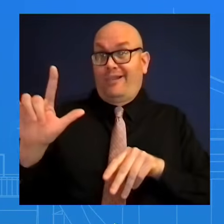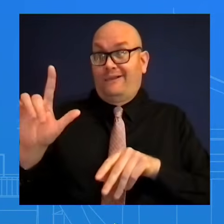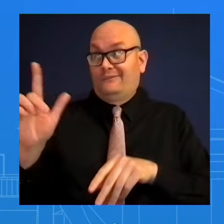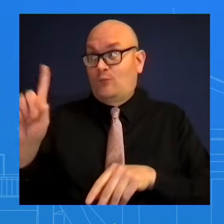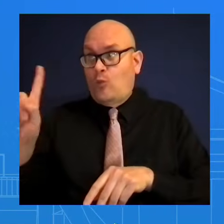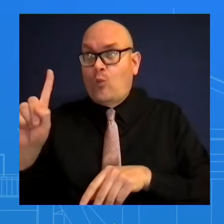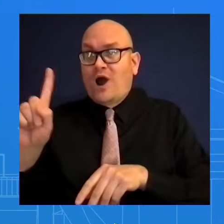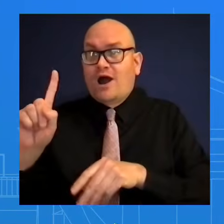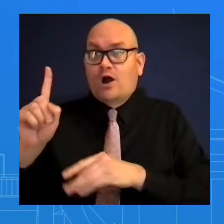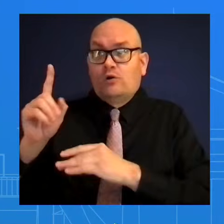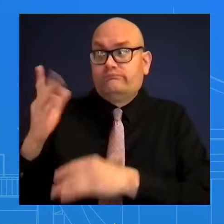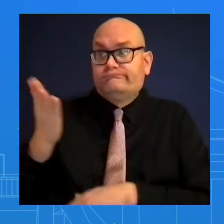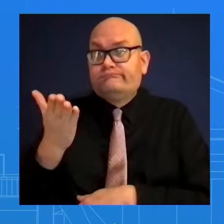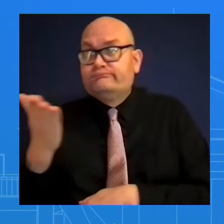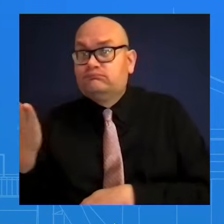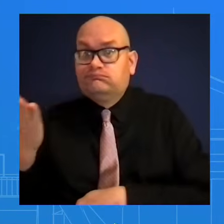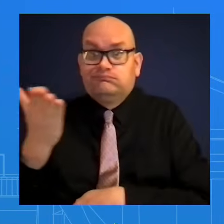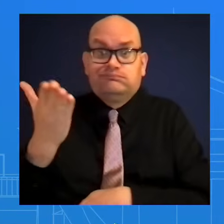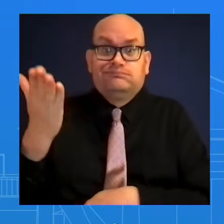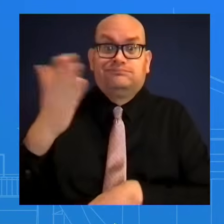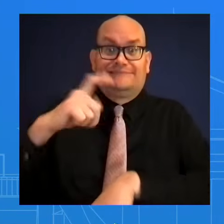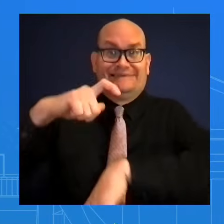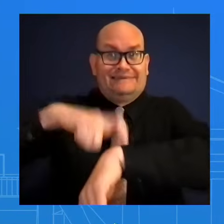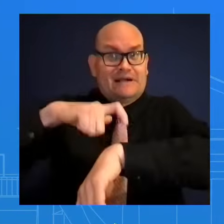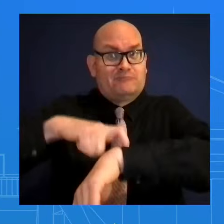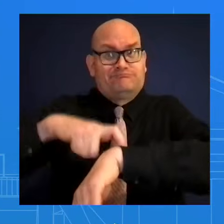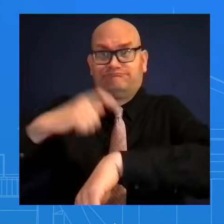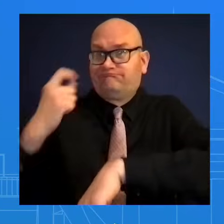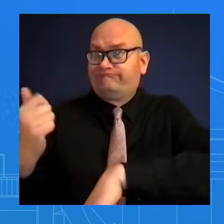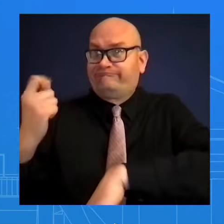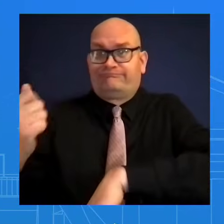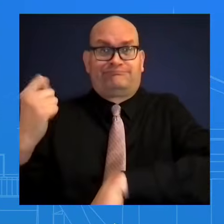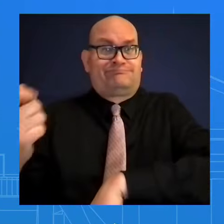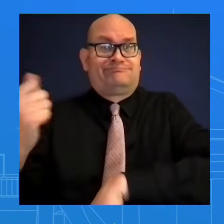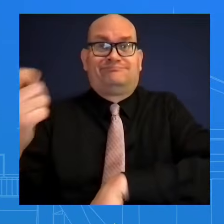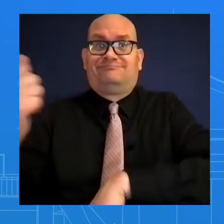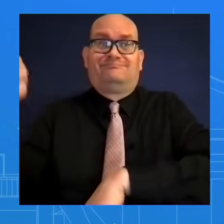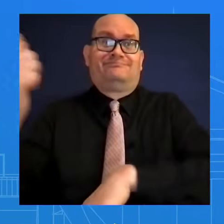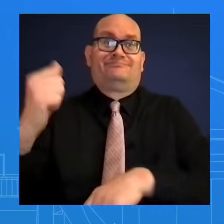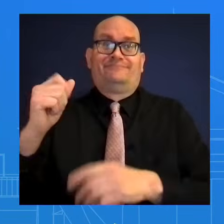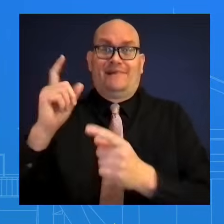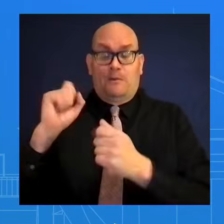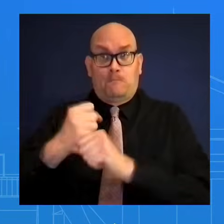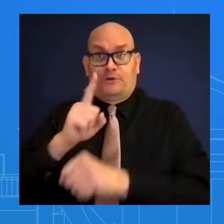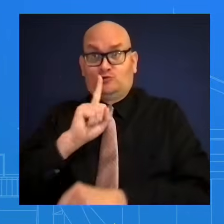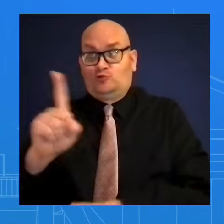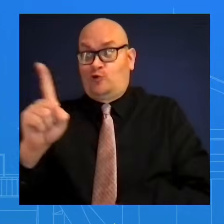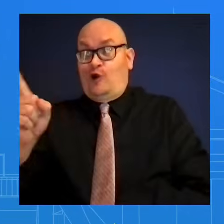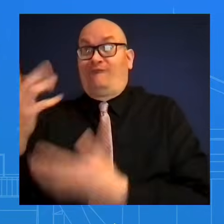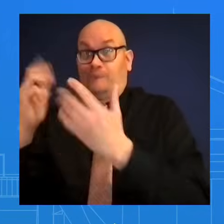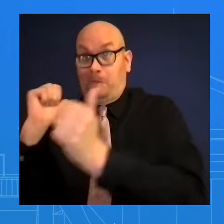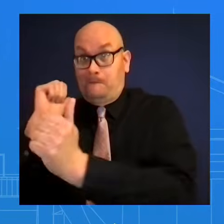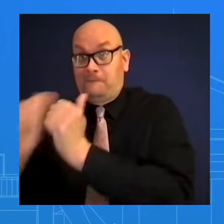as you just mentioned, the June 5th X-date that the Treasury clearly spoke to recently. Steven.